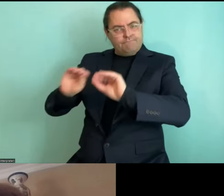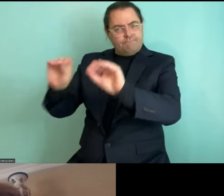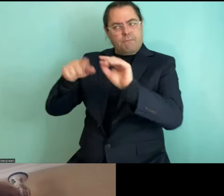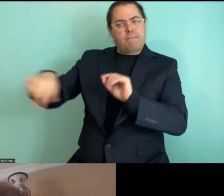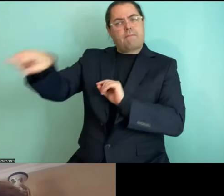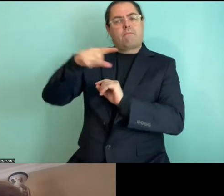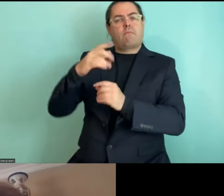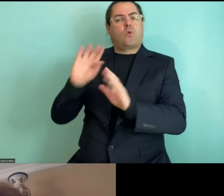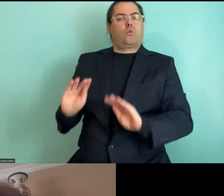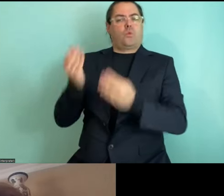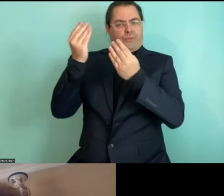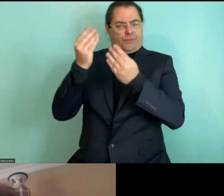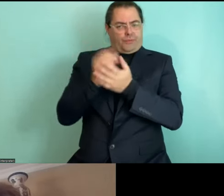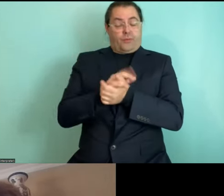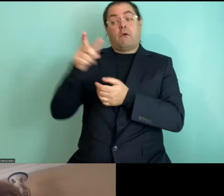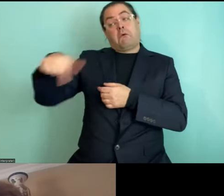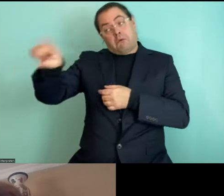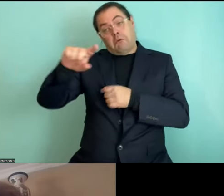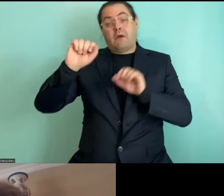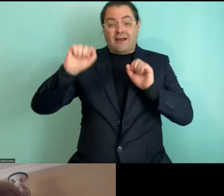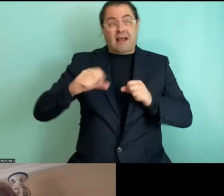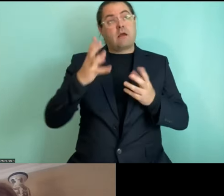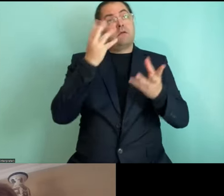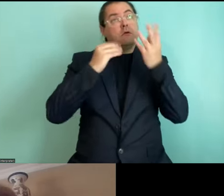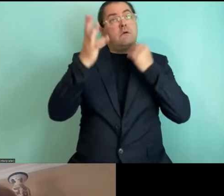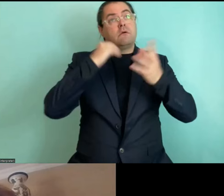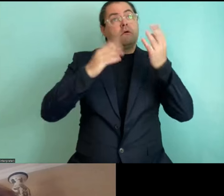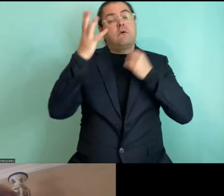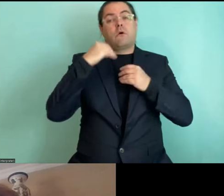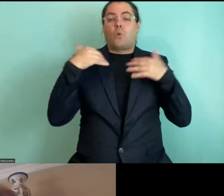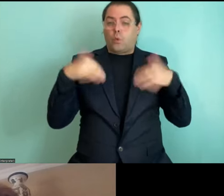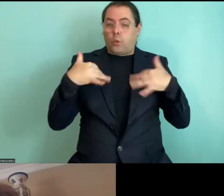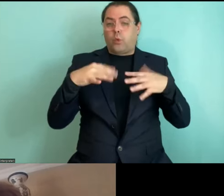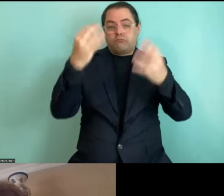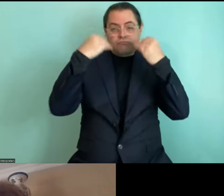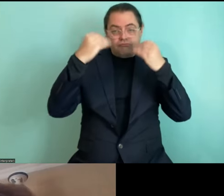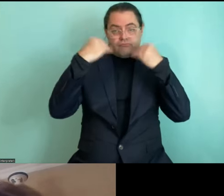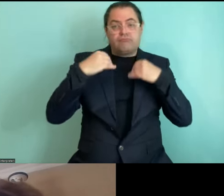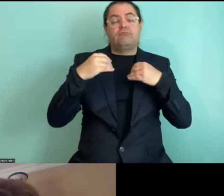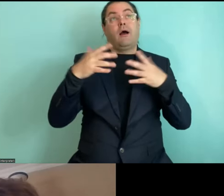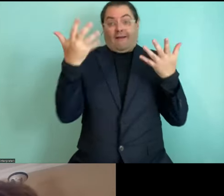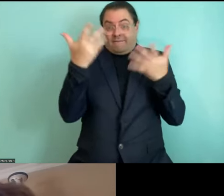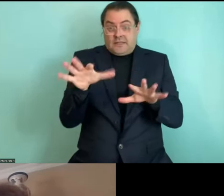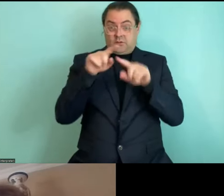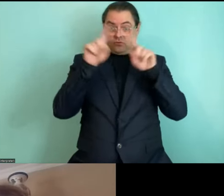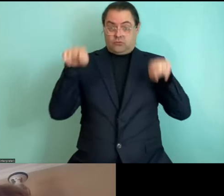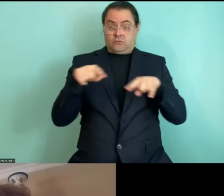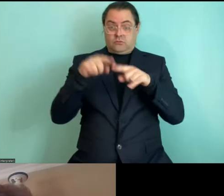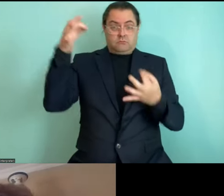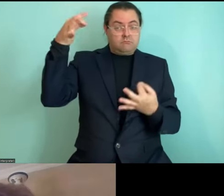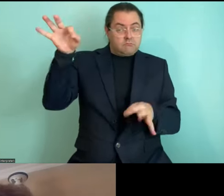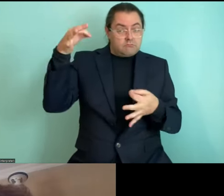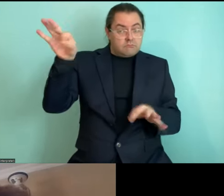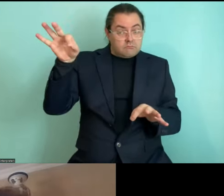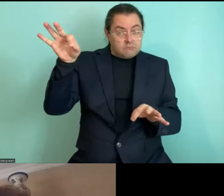on the job, so so no collaborator Kiesel Ma Ma situation on the on the gap. It keeper